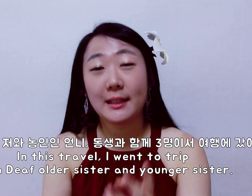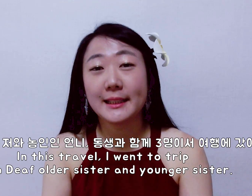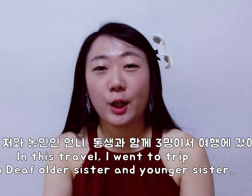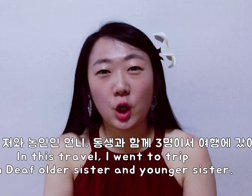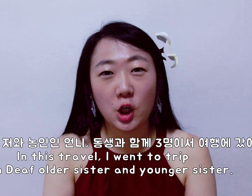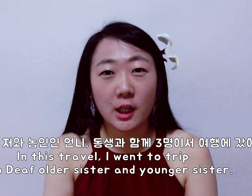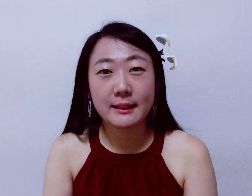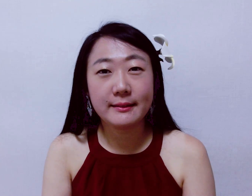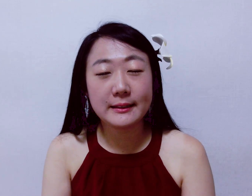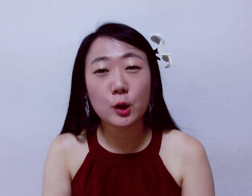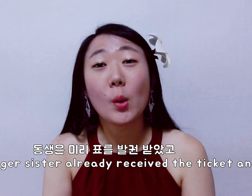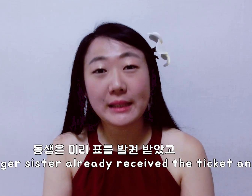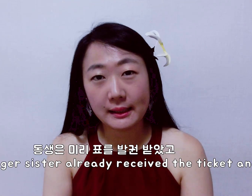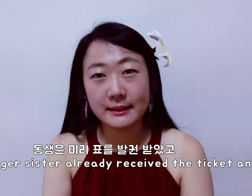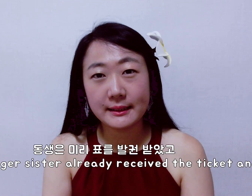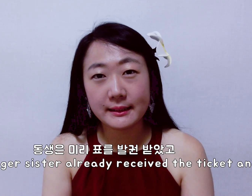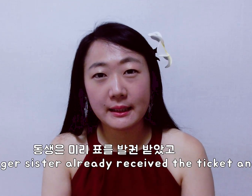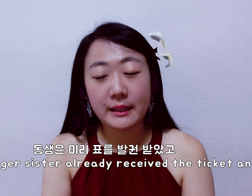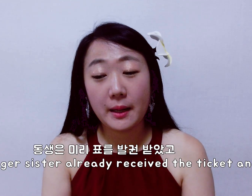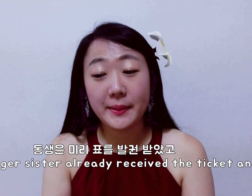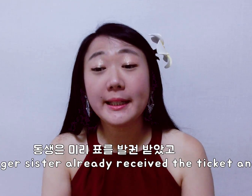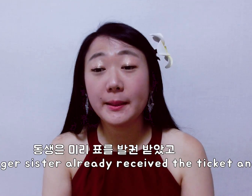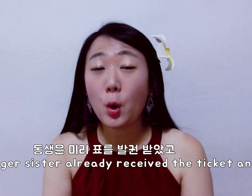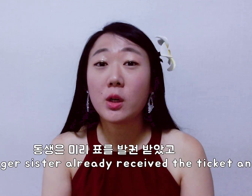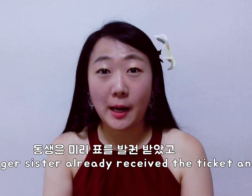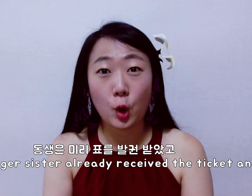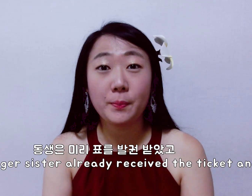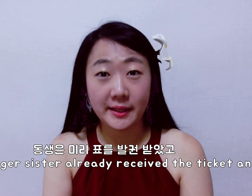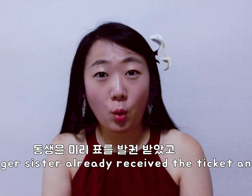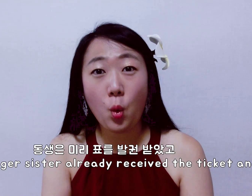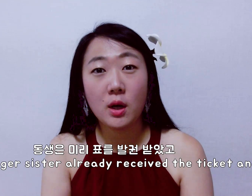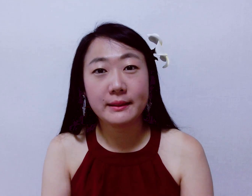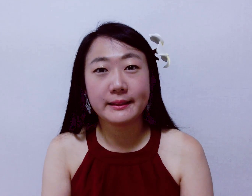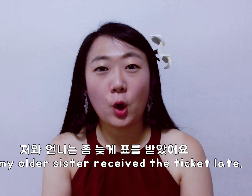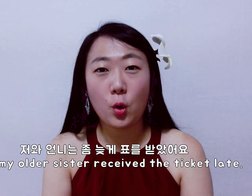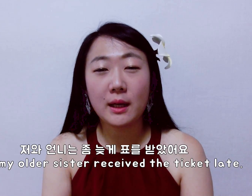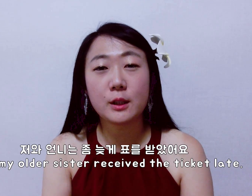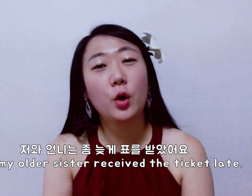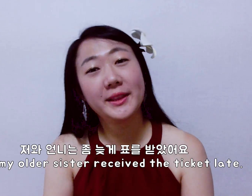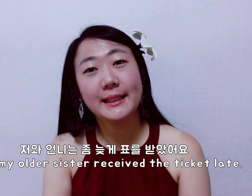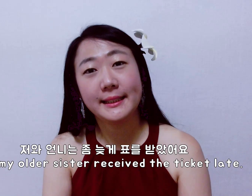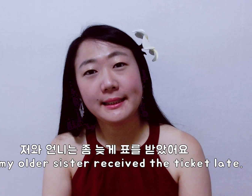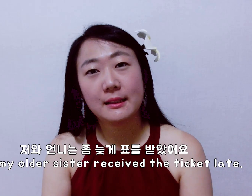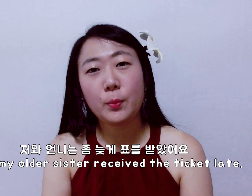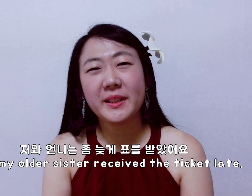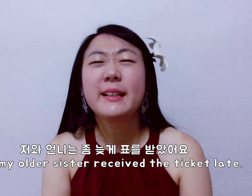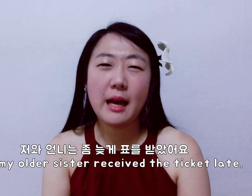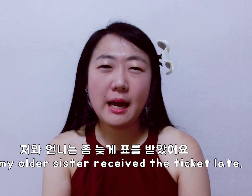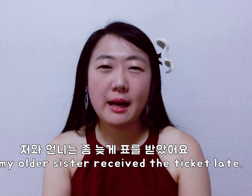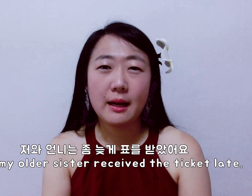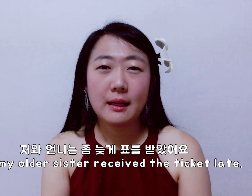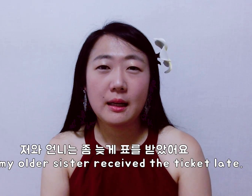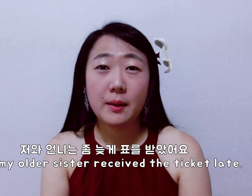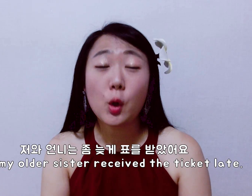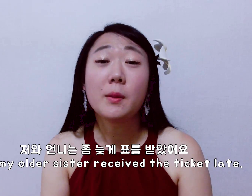went to trip with deaf older sister and younger sisterbrother. 남자라면 괄호를 이용하시면 됩니다 동생은 표를 미리 발권 받았고my younger sisterbrother already received the ticket and저와 언니는 좀 늦게 표